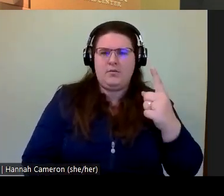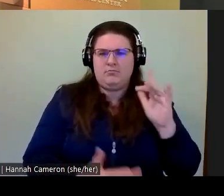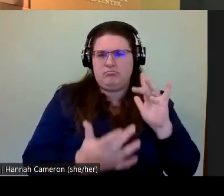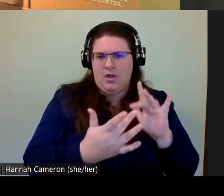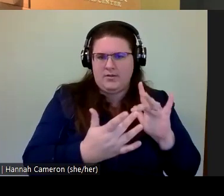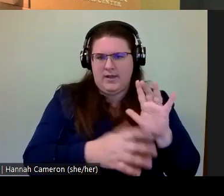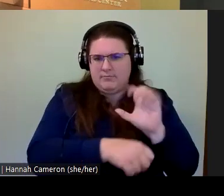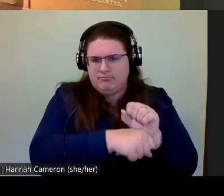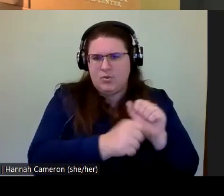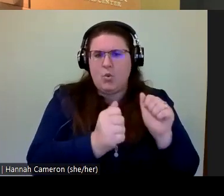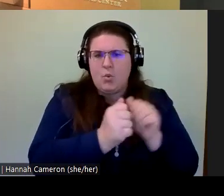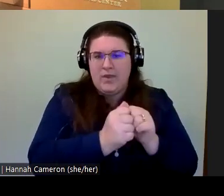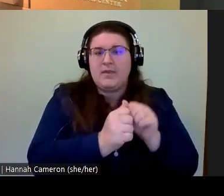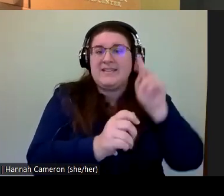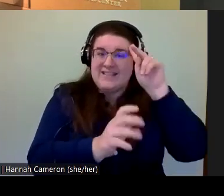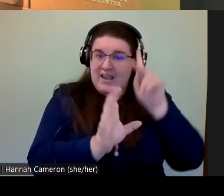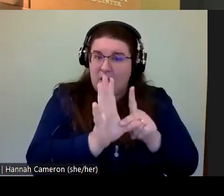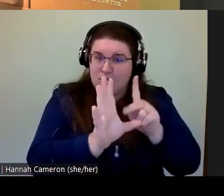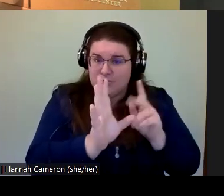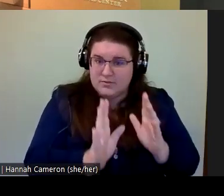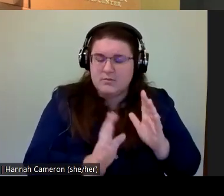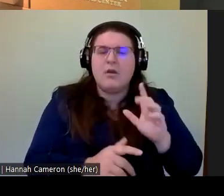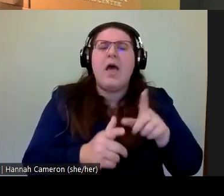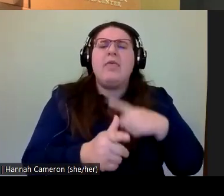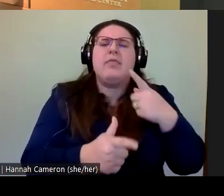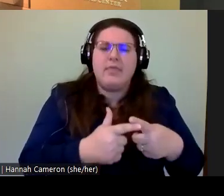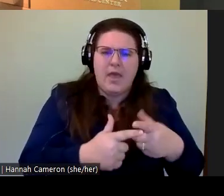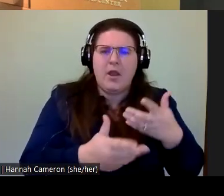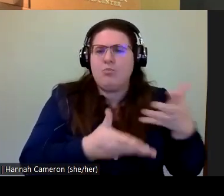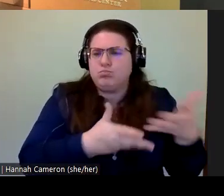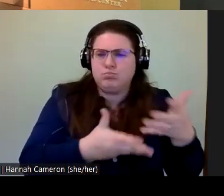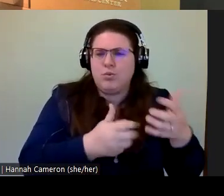of contacts with our depression care manager in primary care and there Med management was